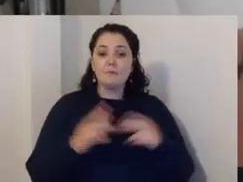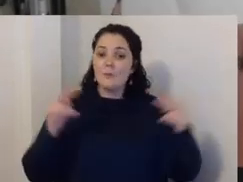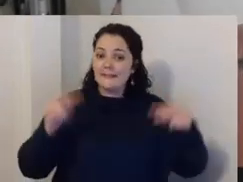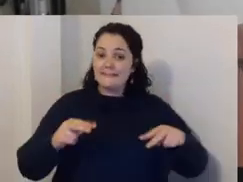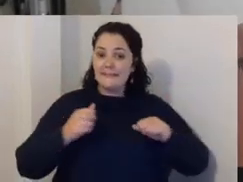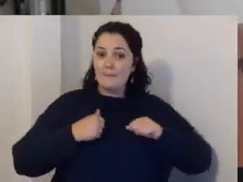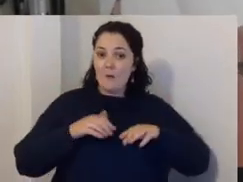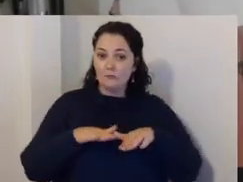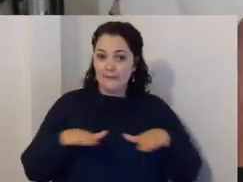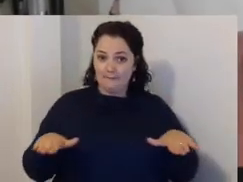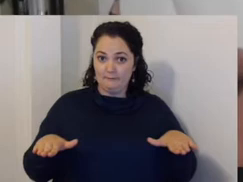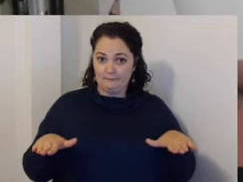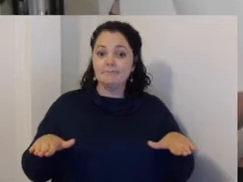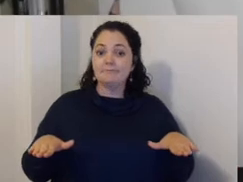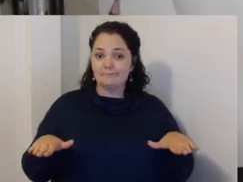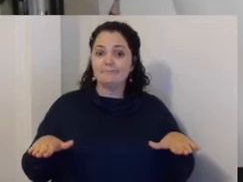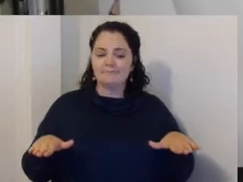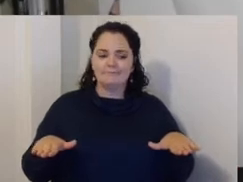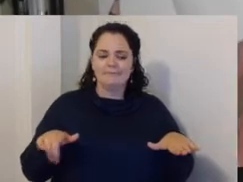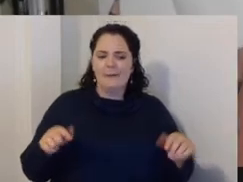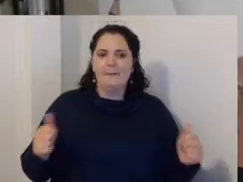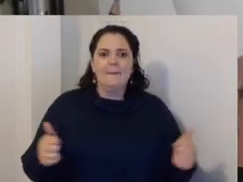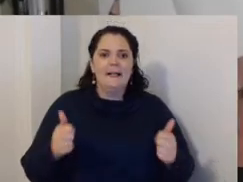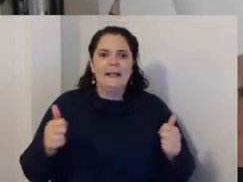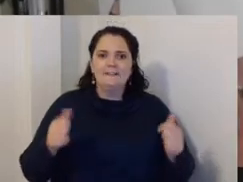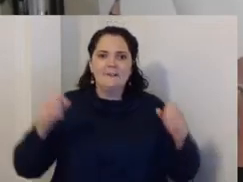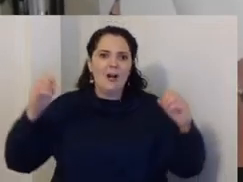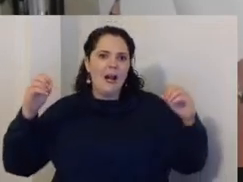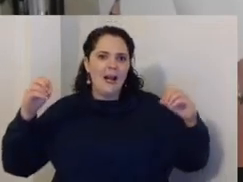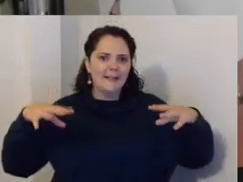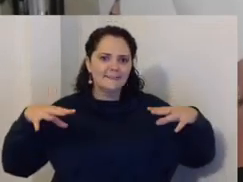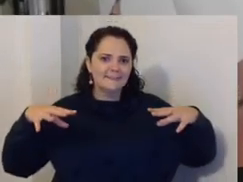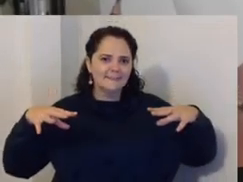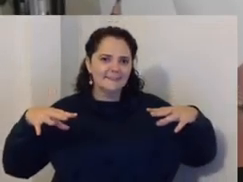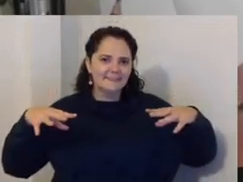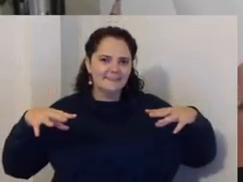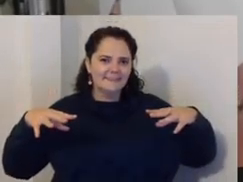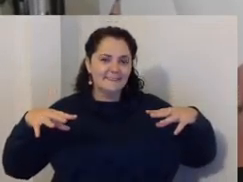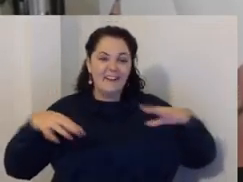which uh unlike everything else in my studio is bathed in light right now. Now what you what